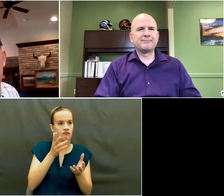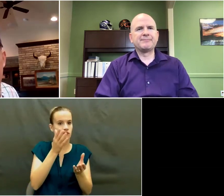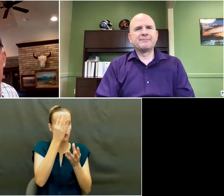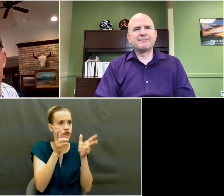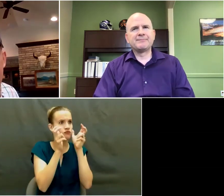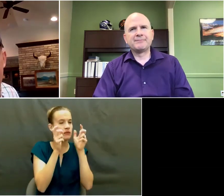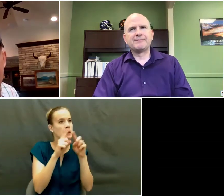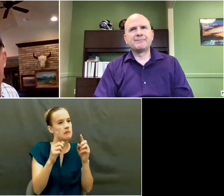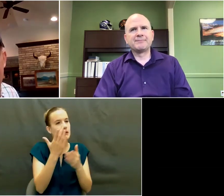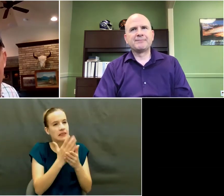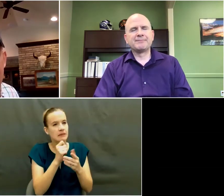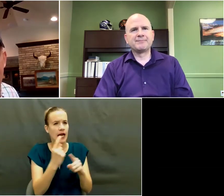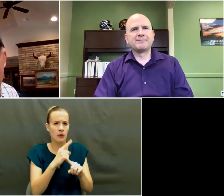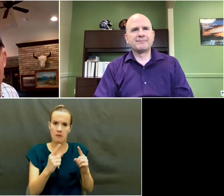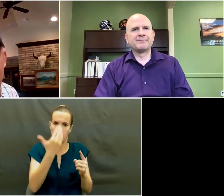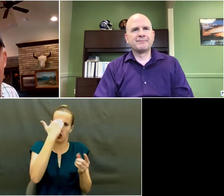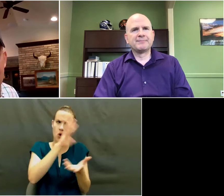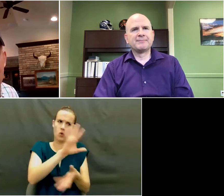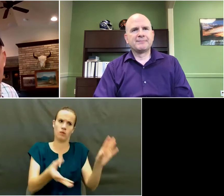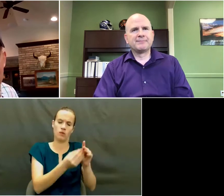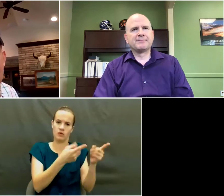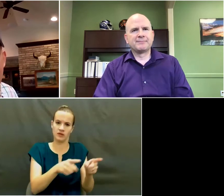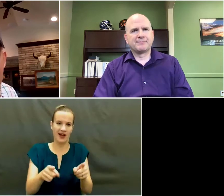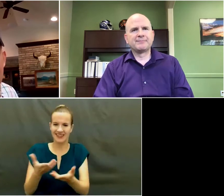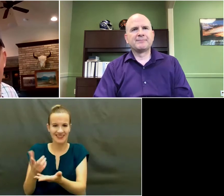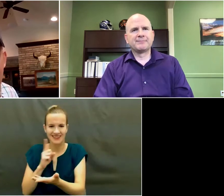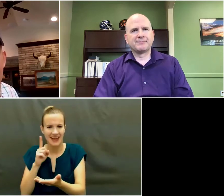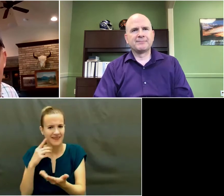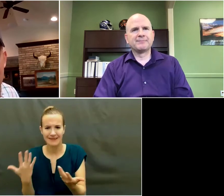you for sharing that. And it would be a topic, it'd be an interesting topic to talk about in more